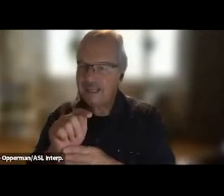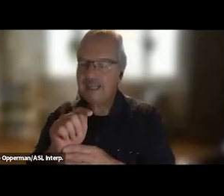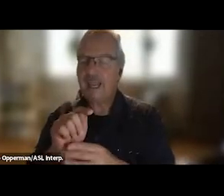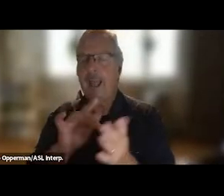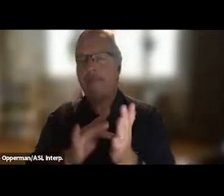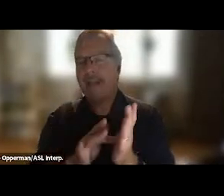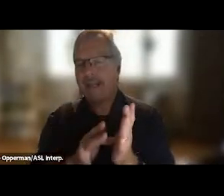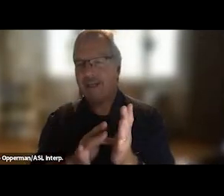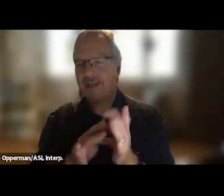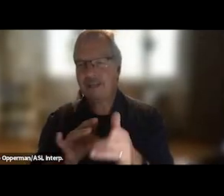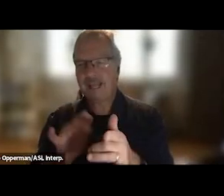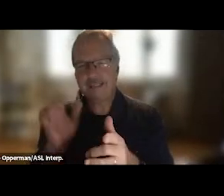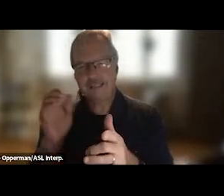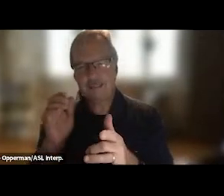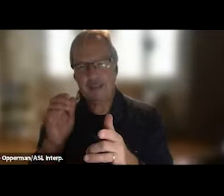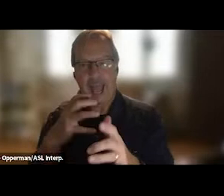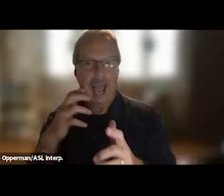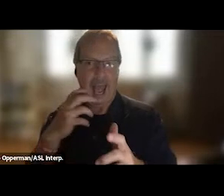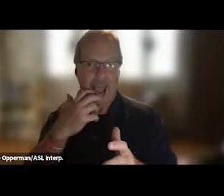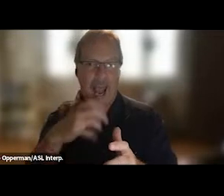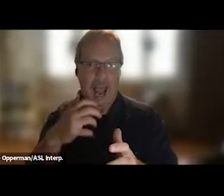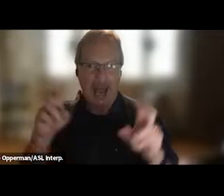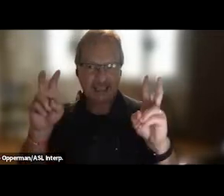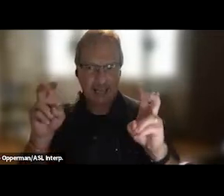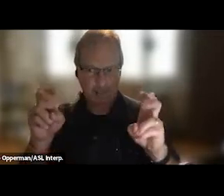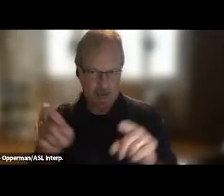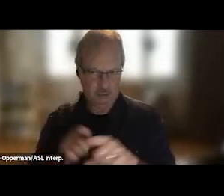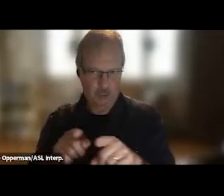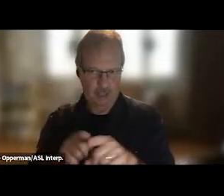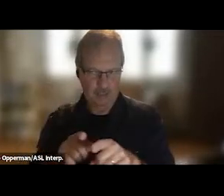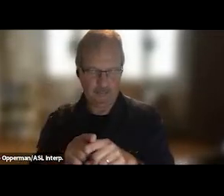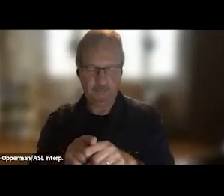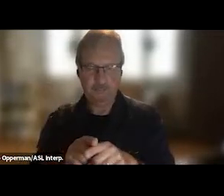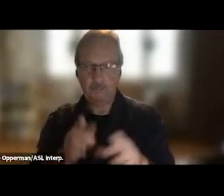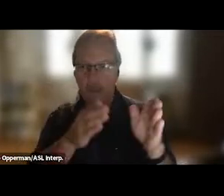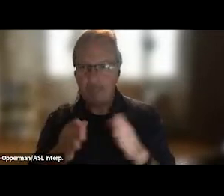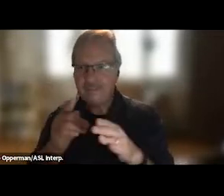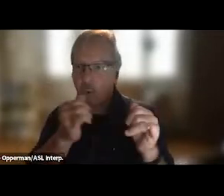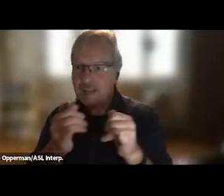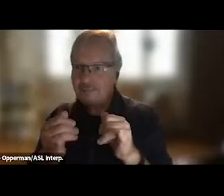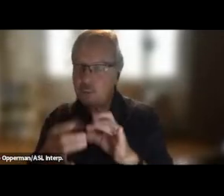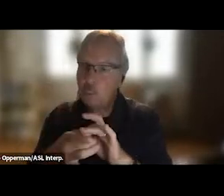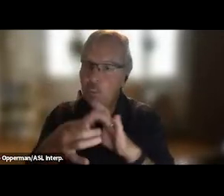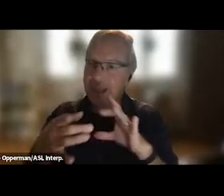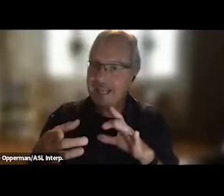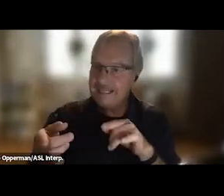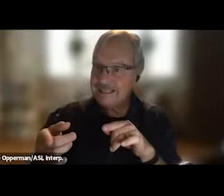this seems to be a certainly a hot topic as well. Planning for individuals that are released within a moment's notice.